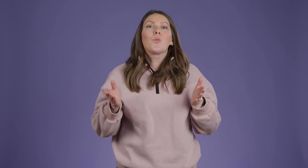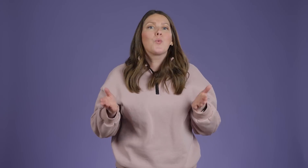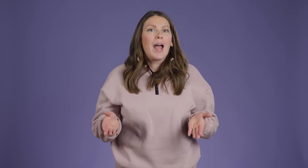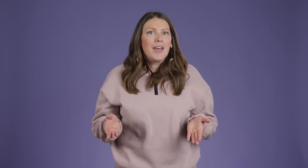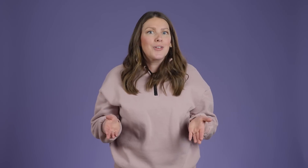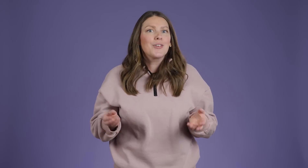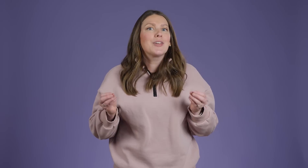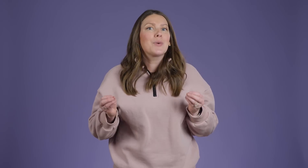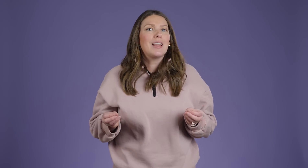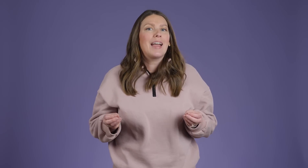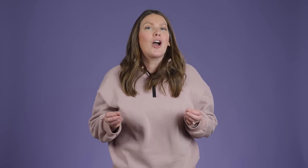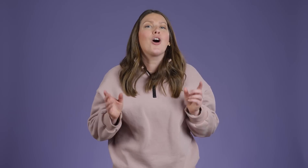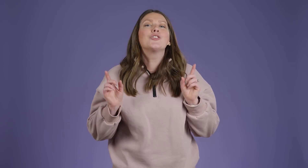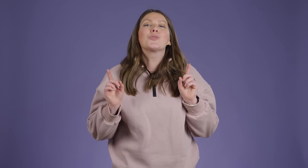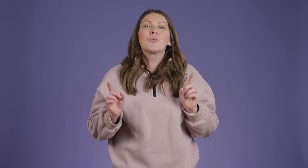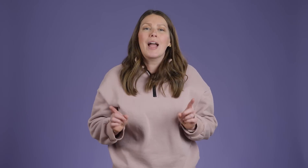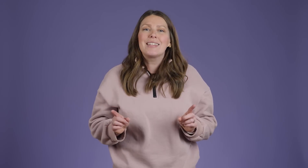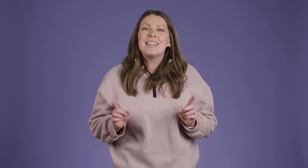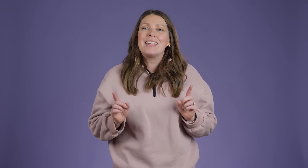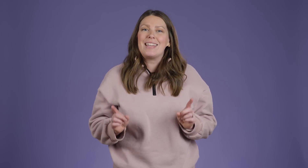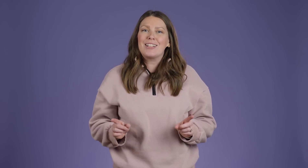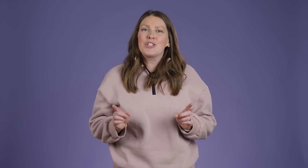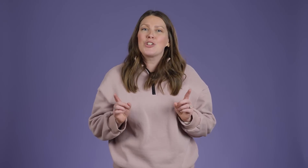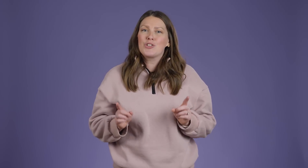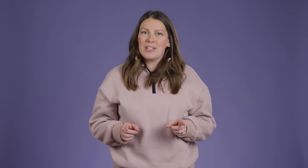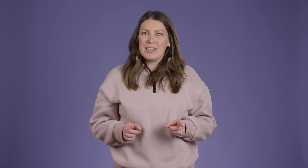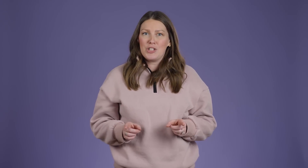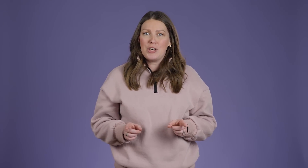rather than relying on direct English translation.